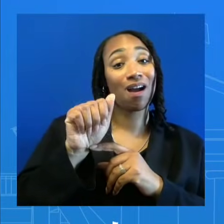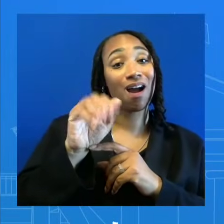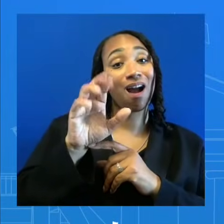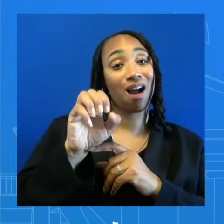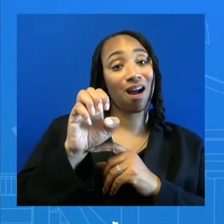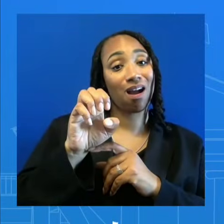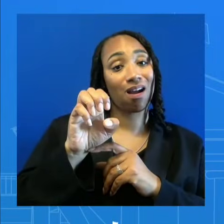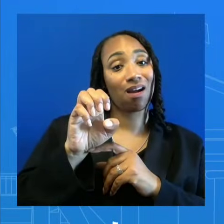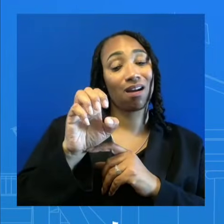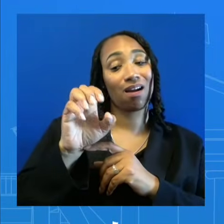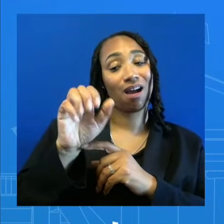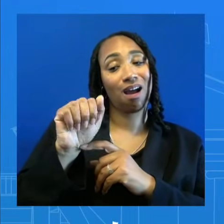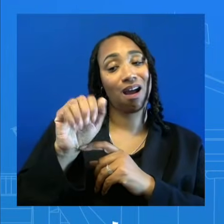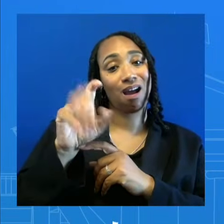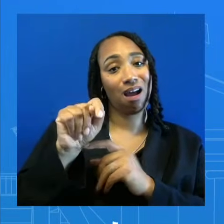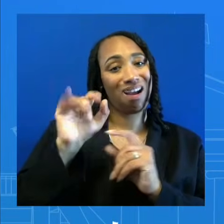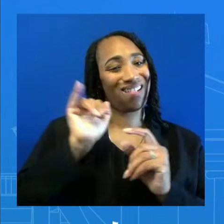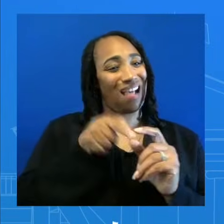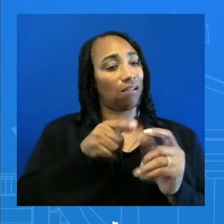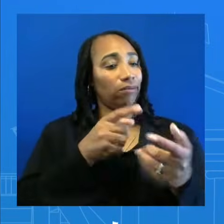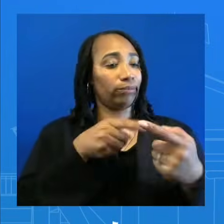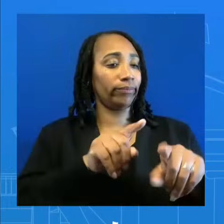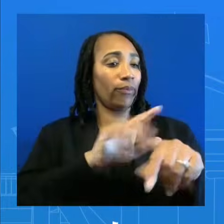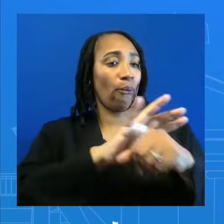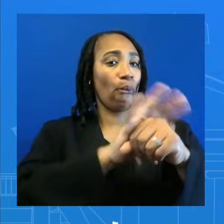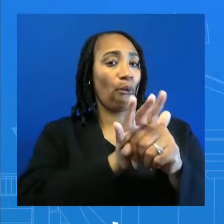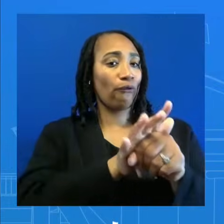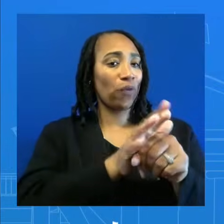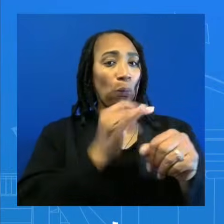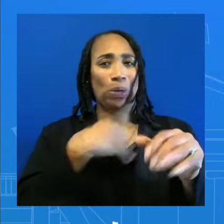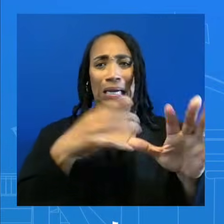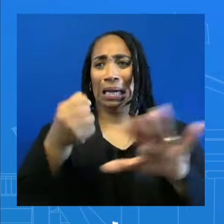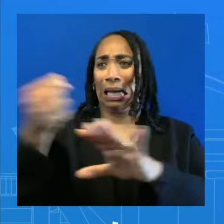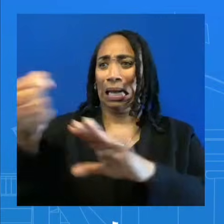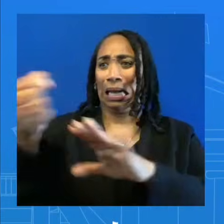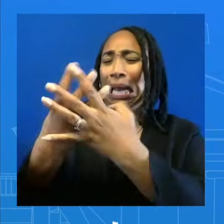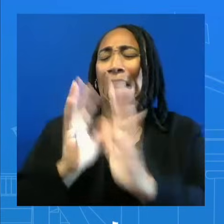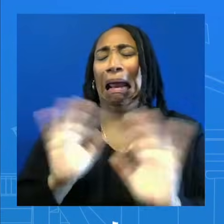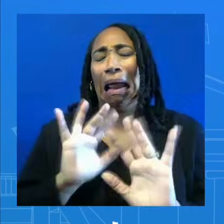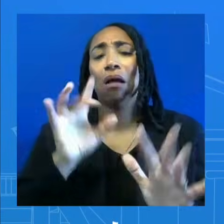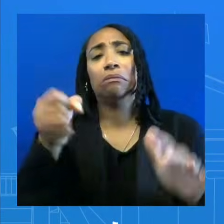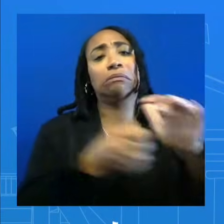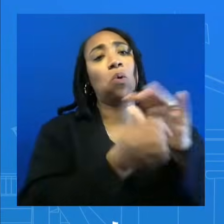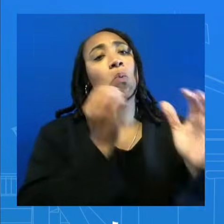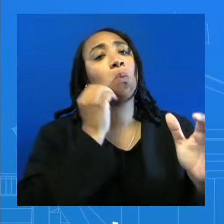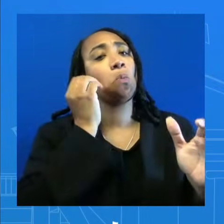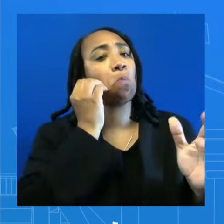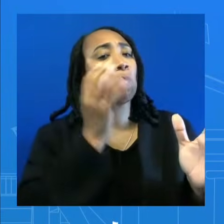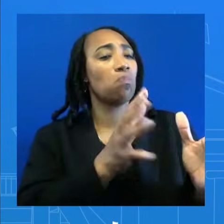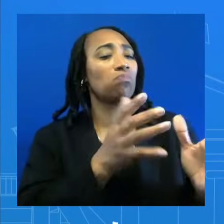because of COVID-19 pandemic to move forward, back in 2020, before the president was, obviously, in office.